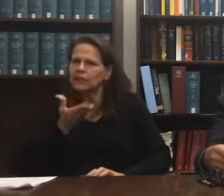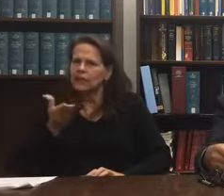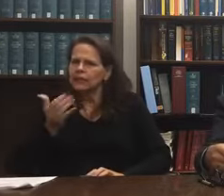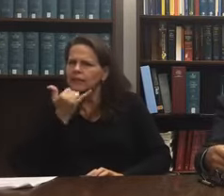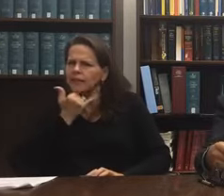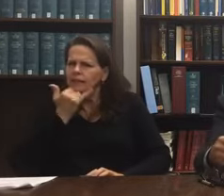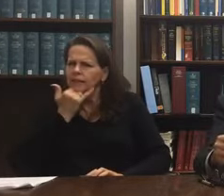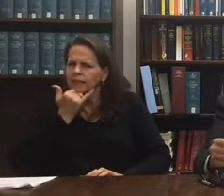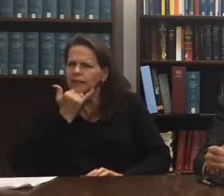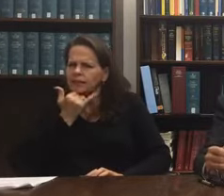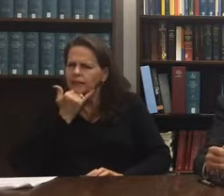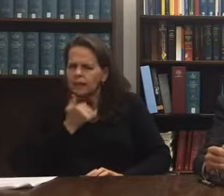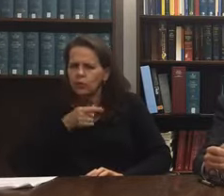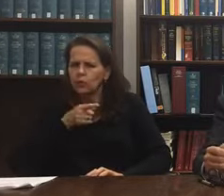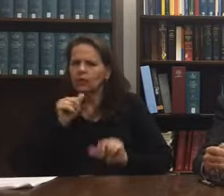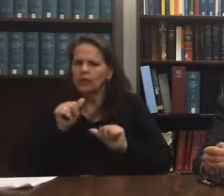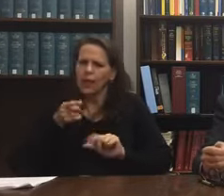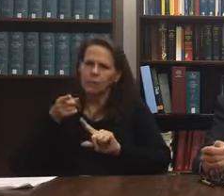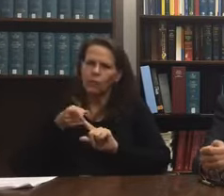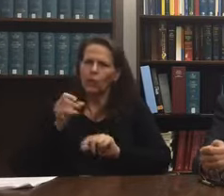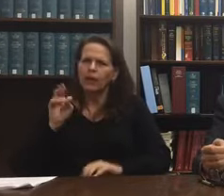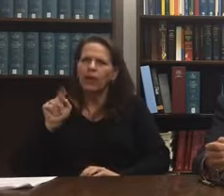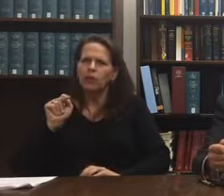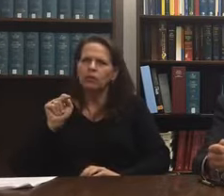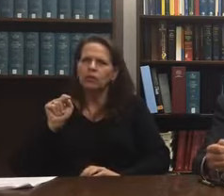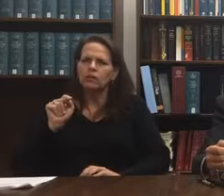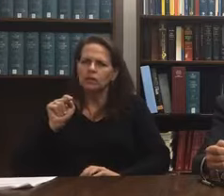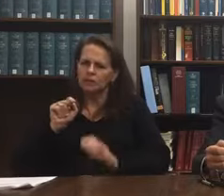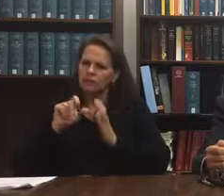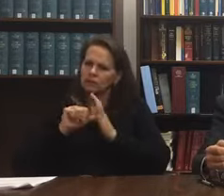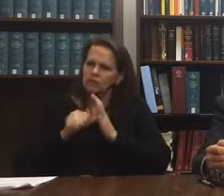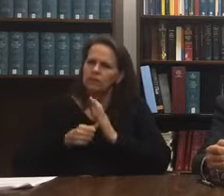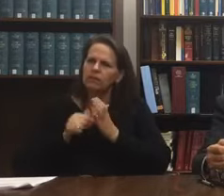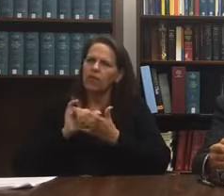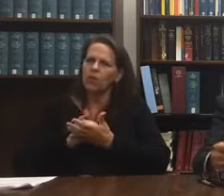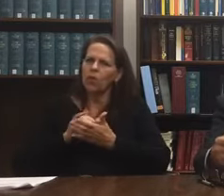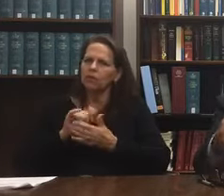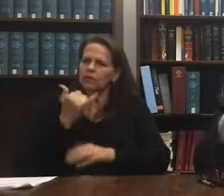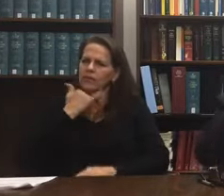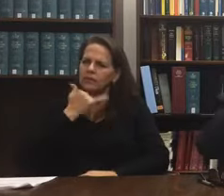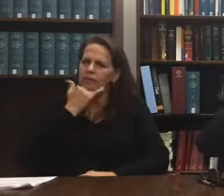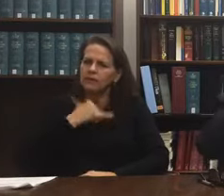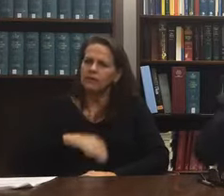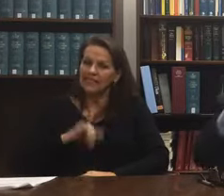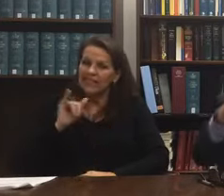point those out point out the factual errors if they say the nursing notes say